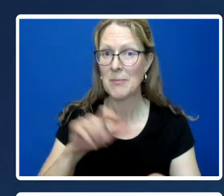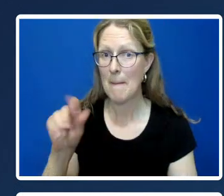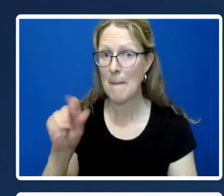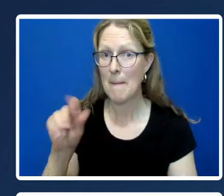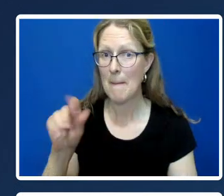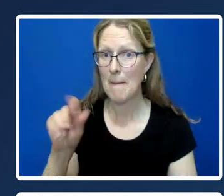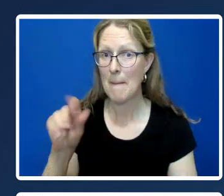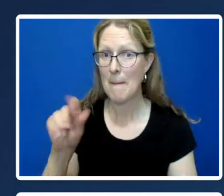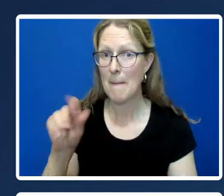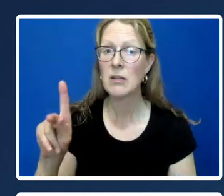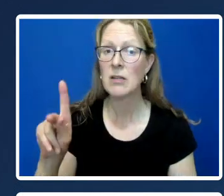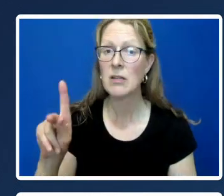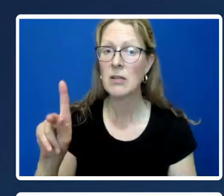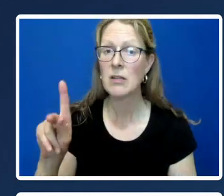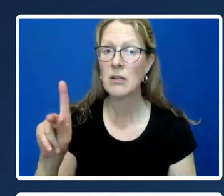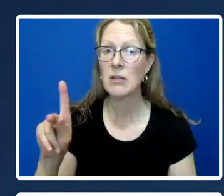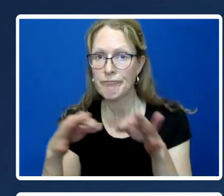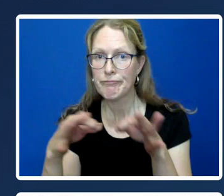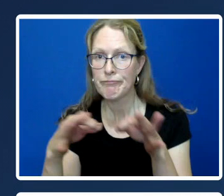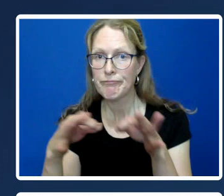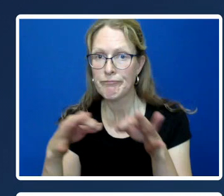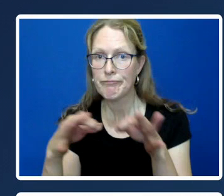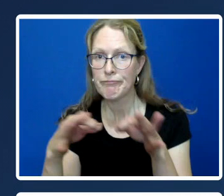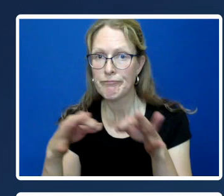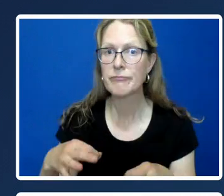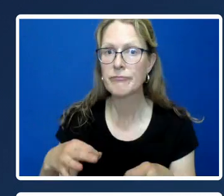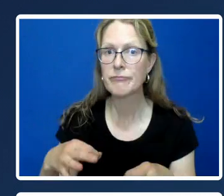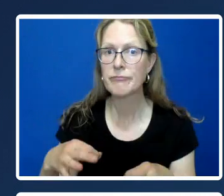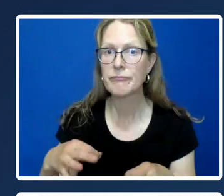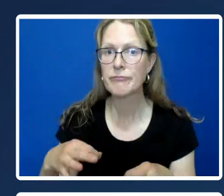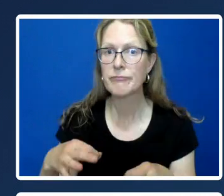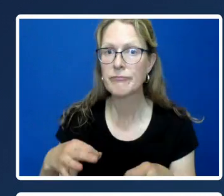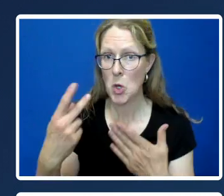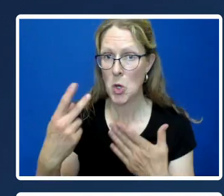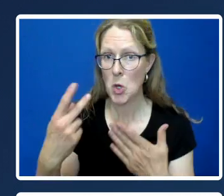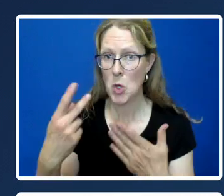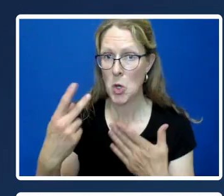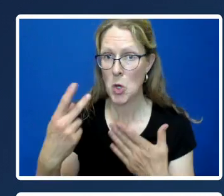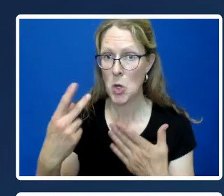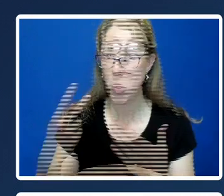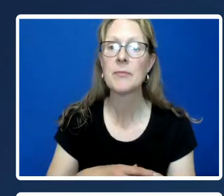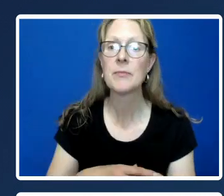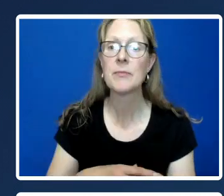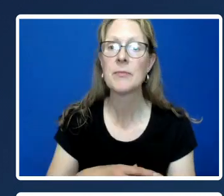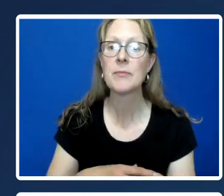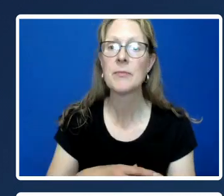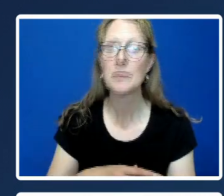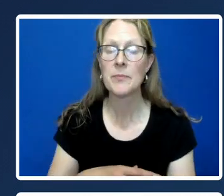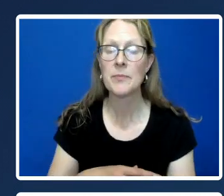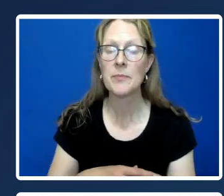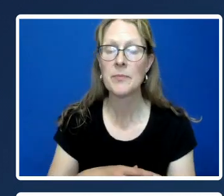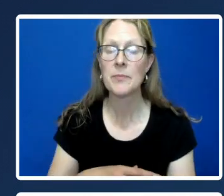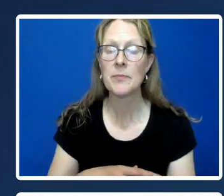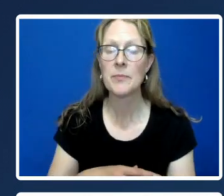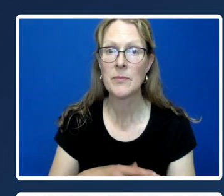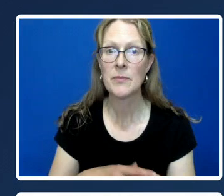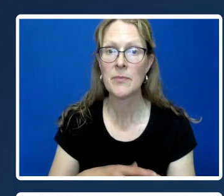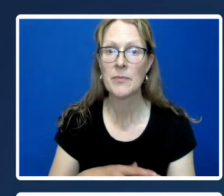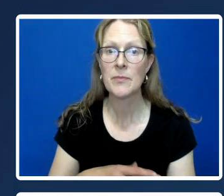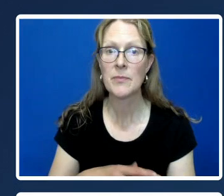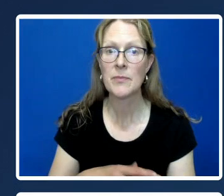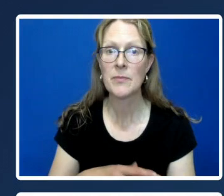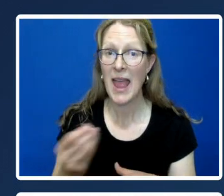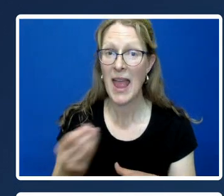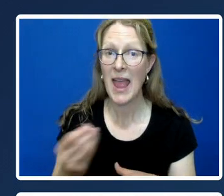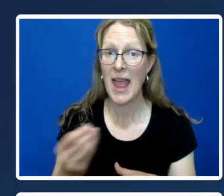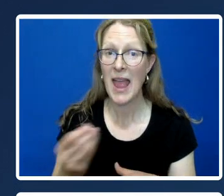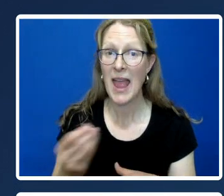and then Workshop 2 was really tapping into what do we want this experience to be.